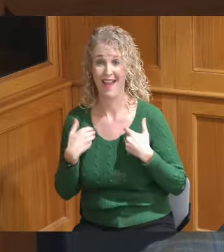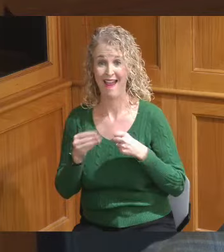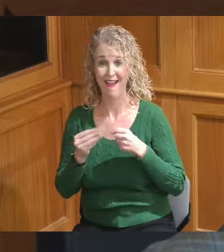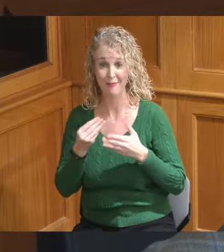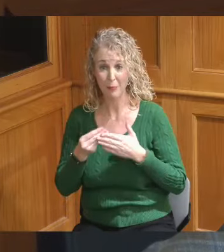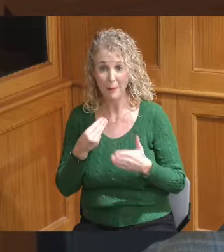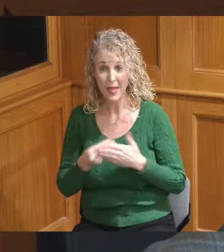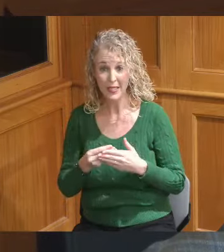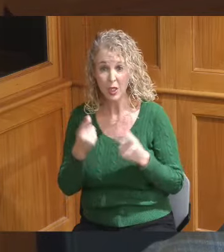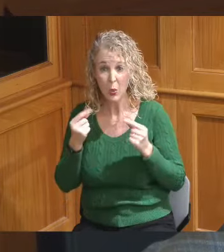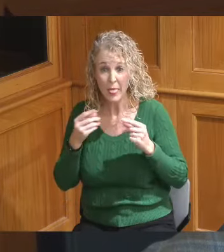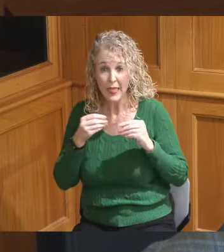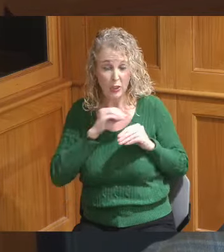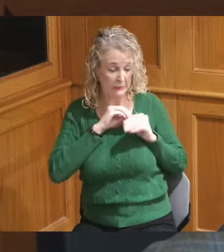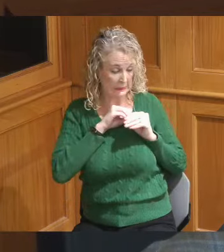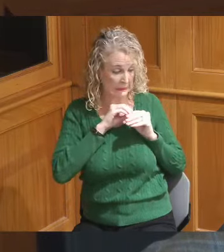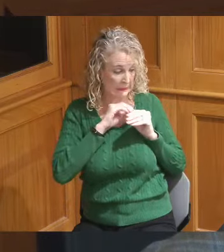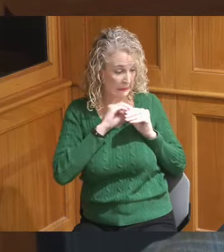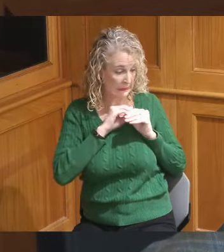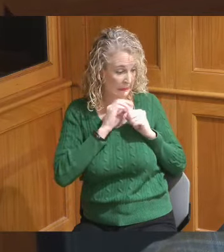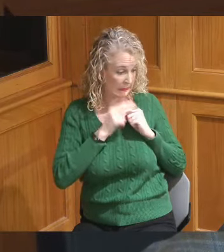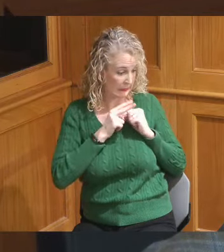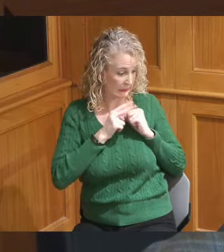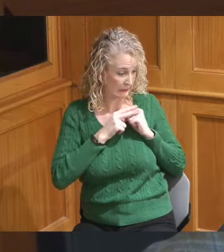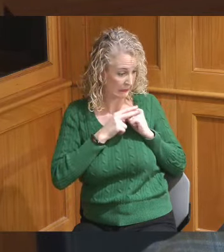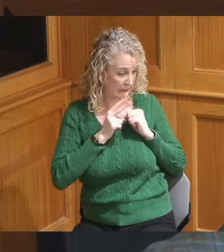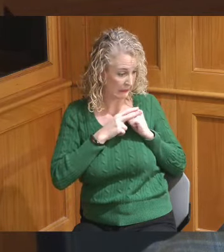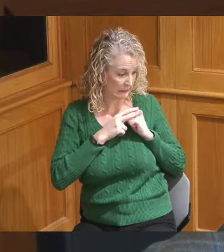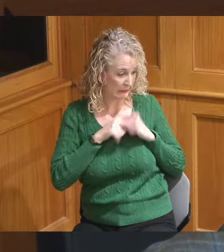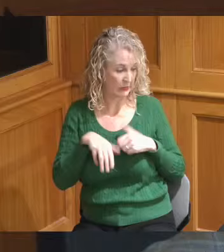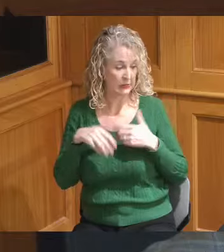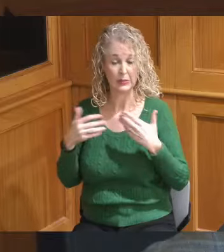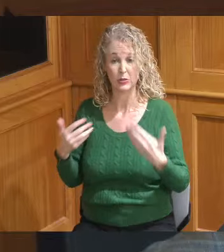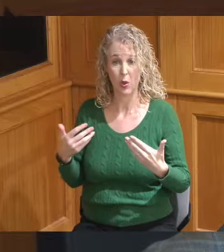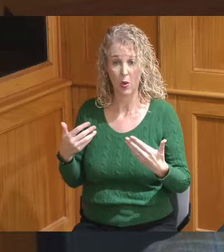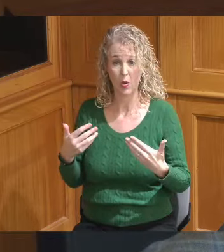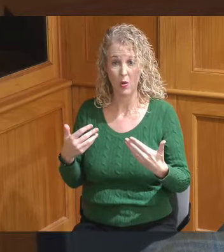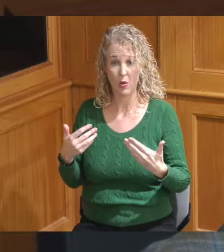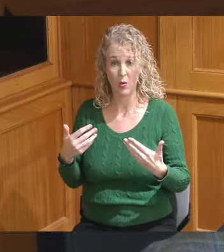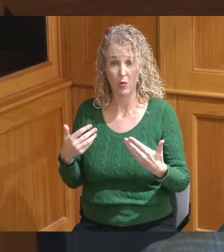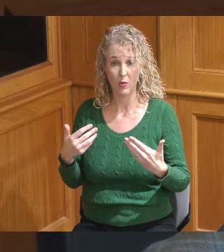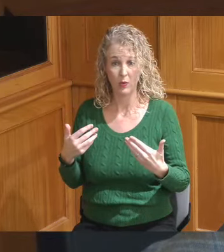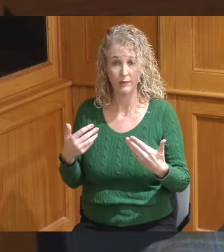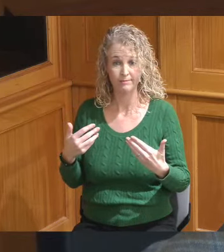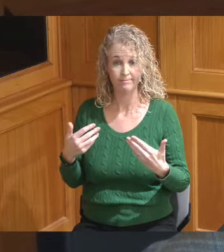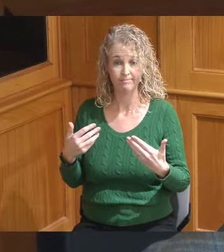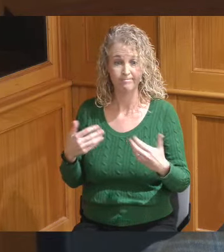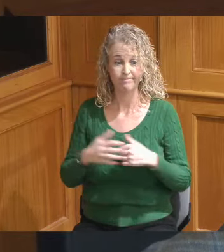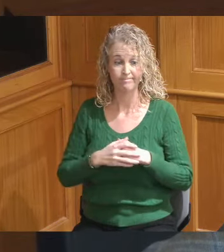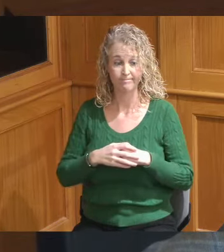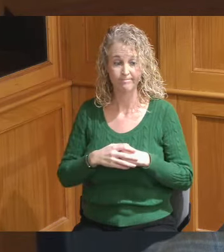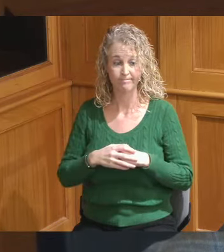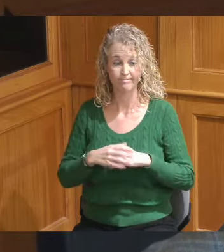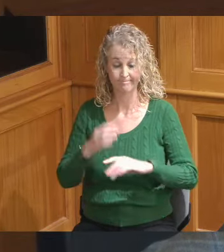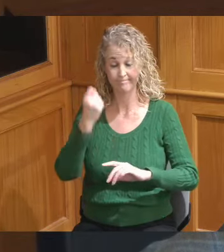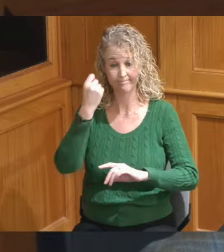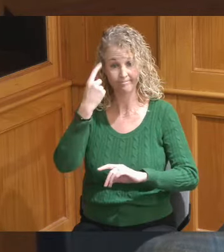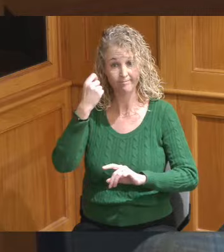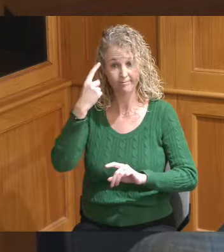they don't know which way this economy is going to go. So the affordability led by the by Washington